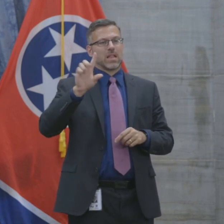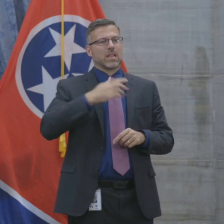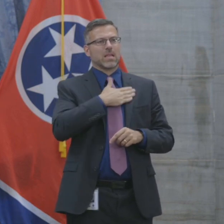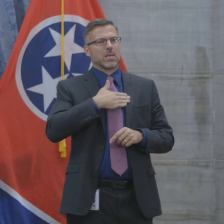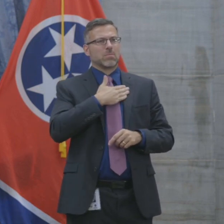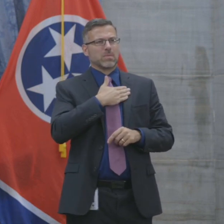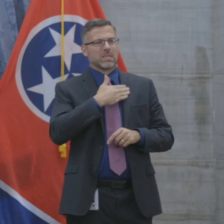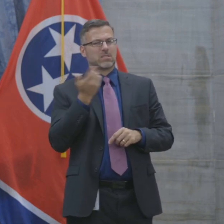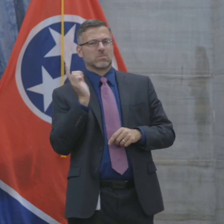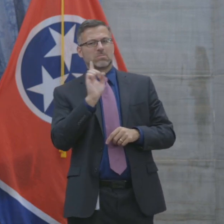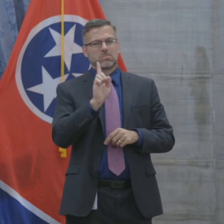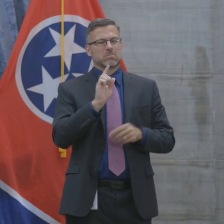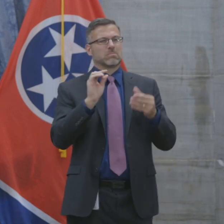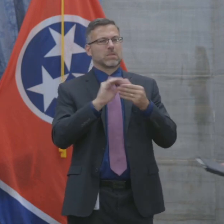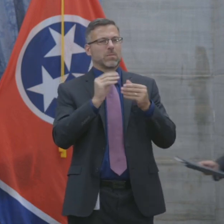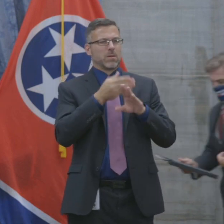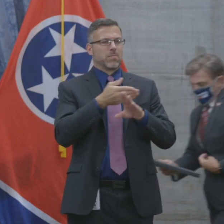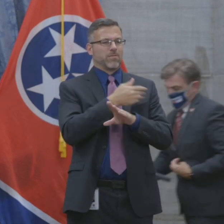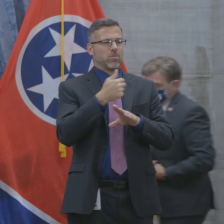they get hooked on the things that are really great in our